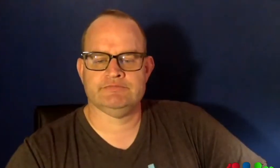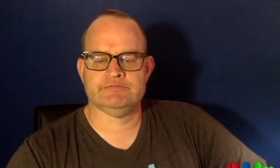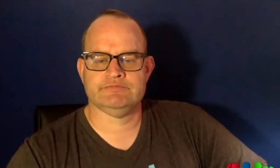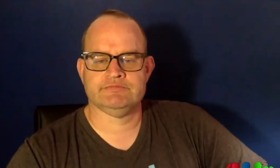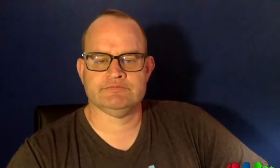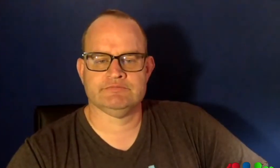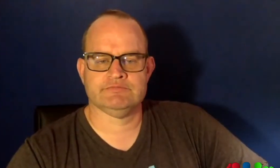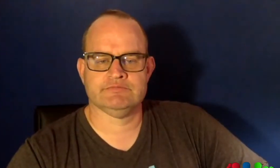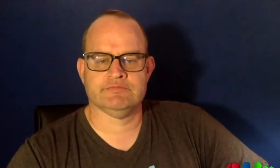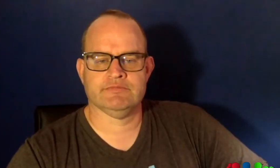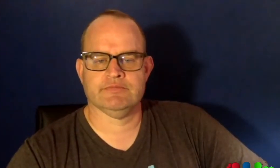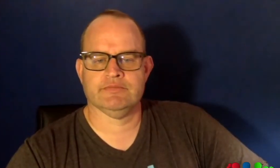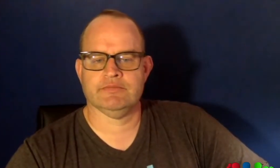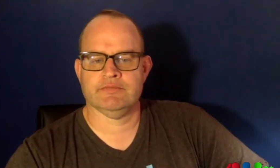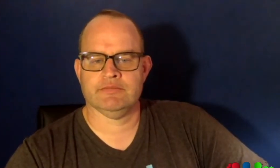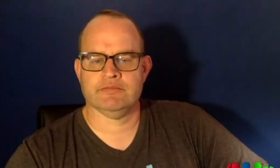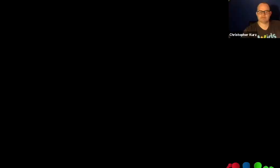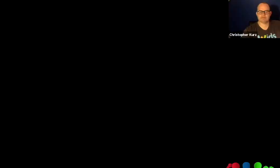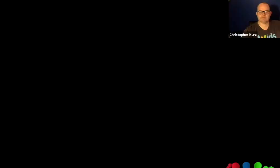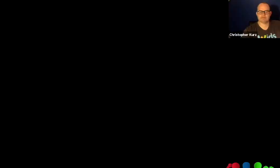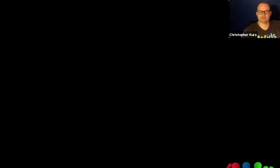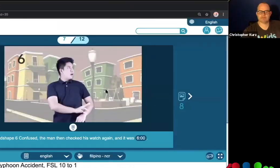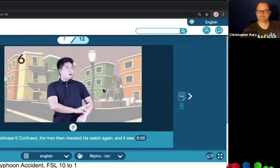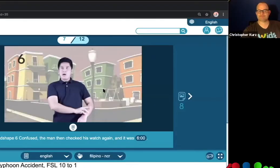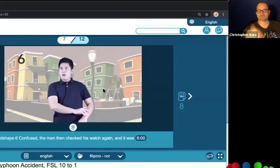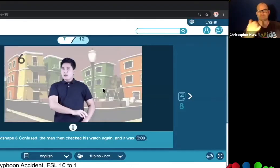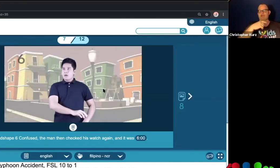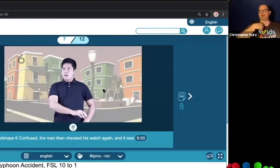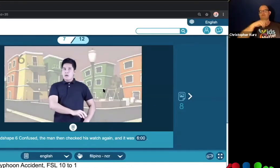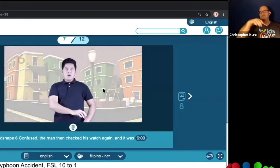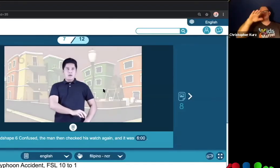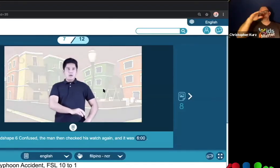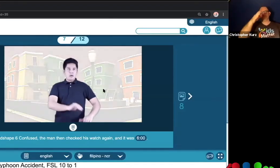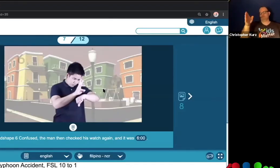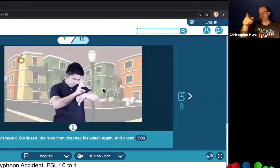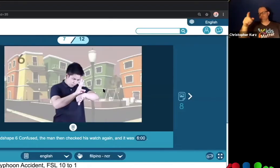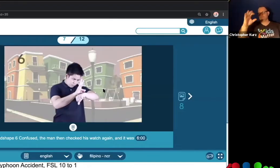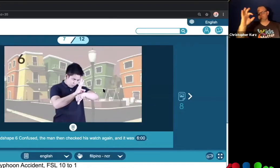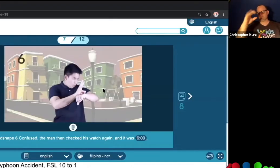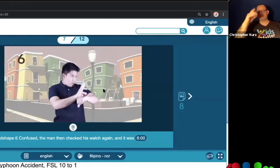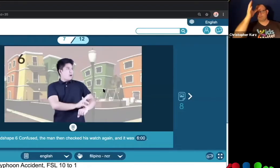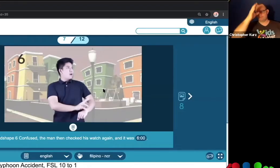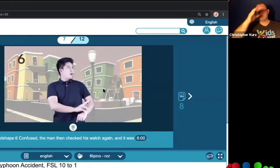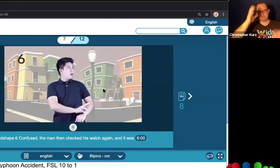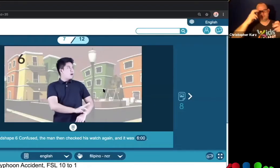and I'll show you how that works.